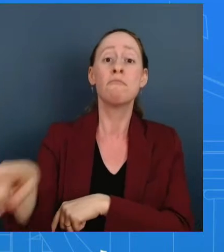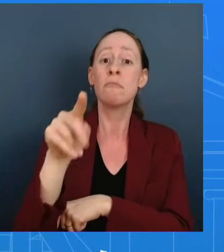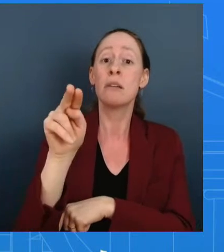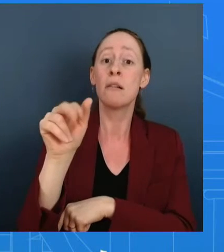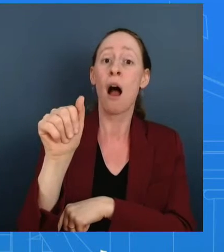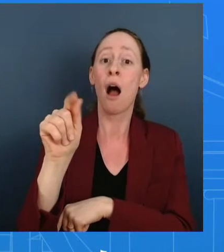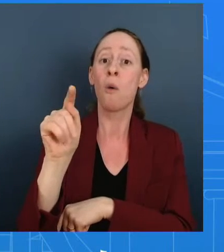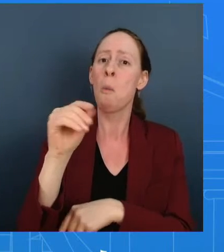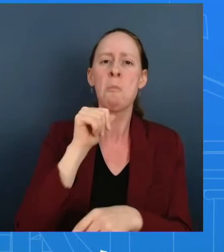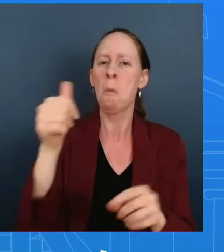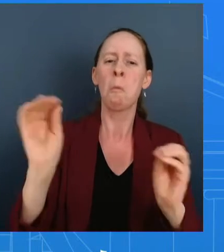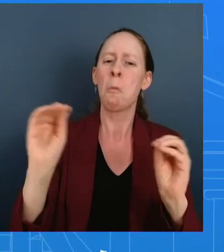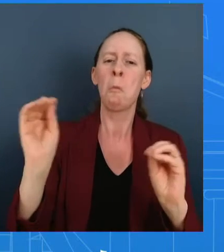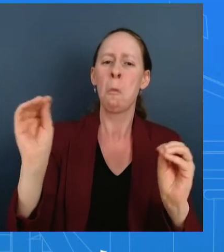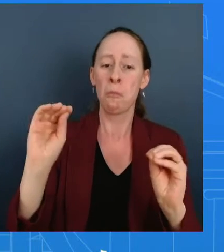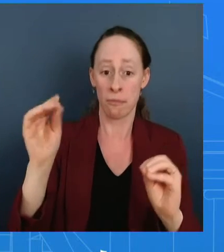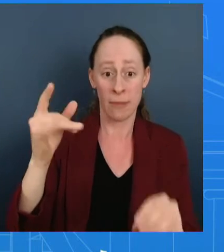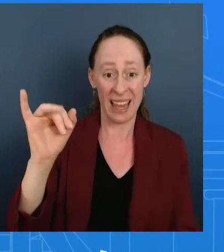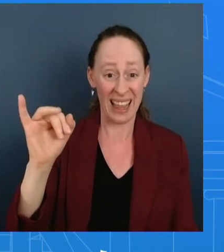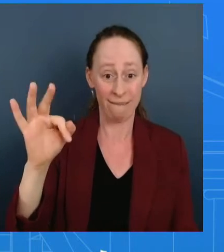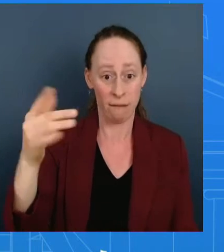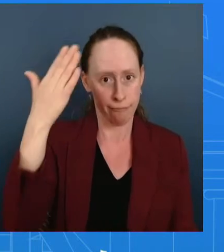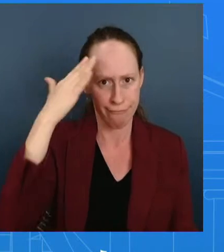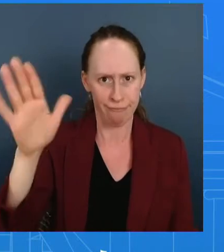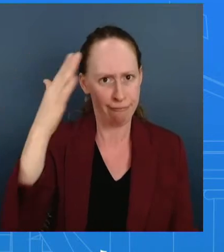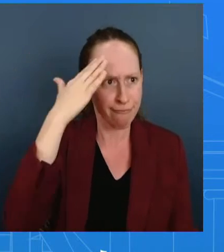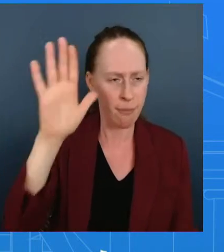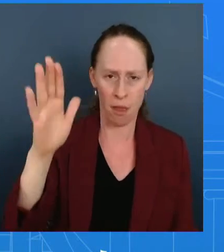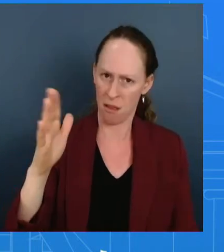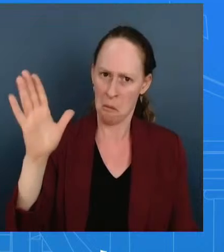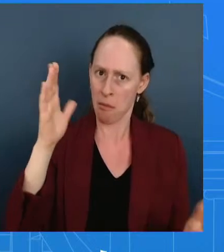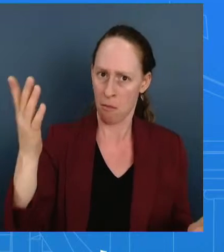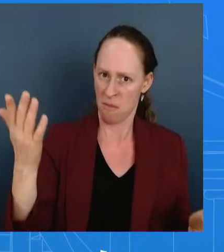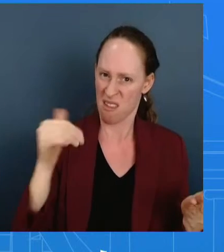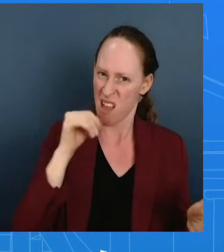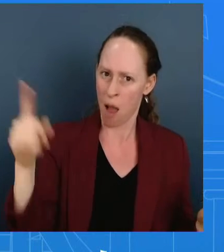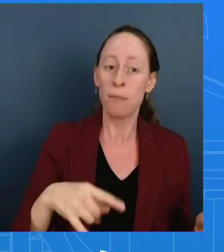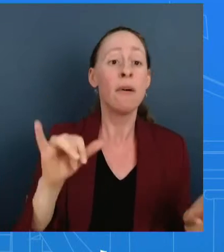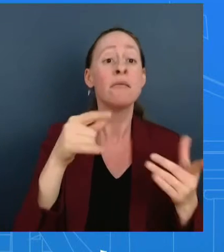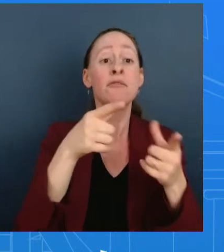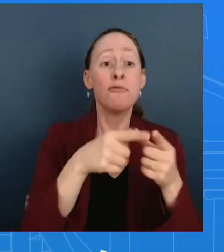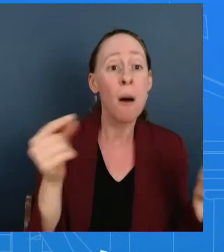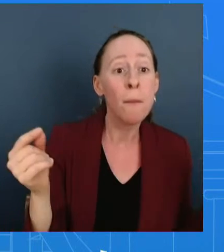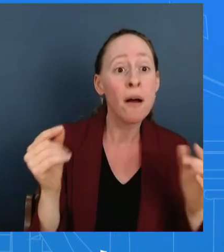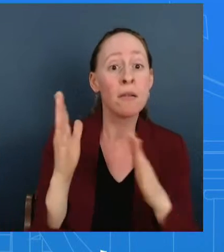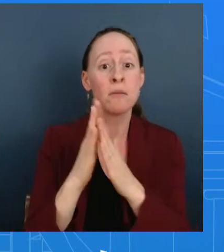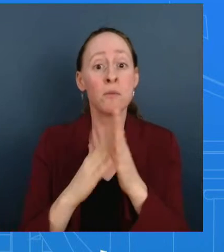New Zealand, Japan, South Korea -- to a NATO Summit if they didn't believe in American leadership and how important it is